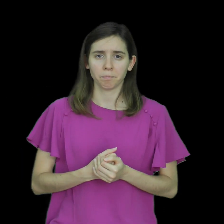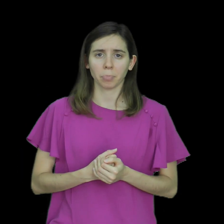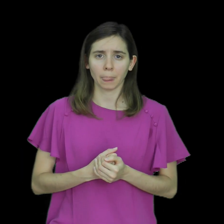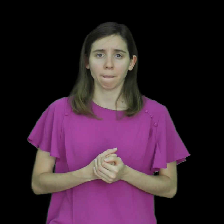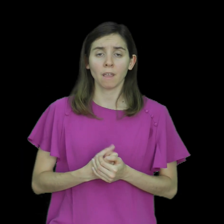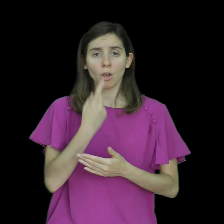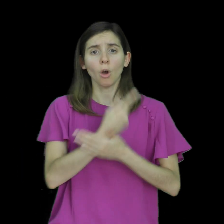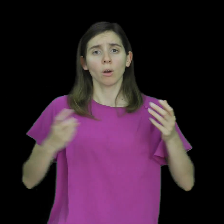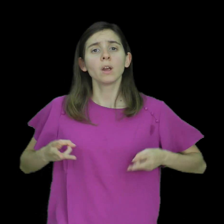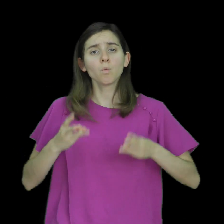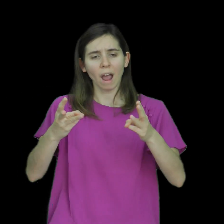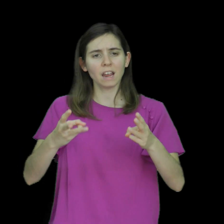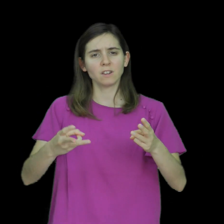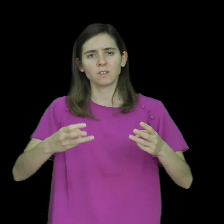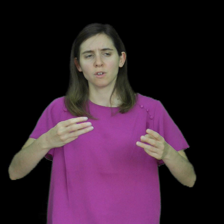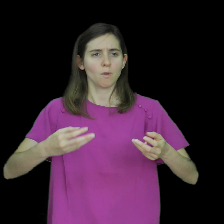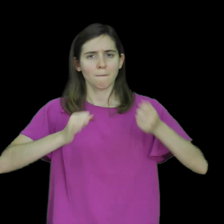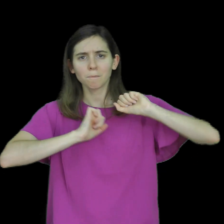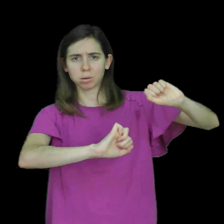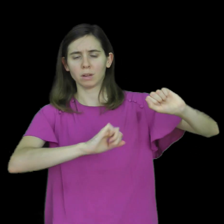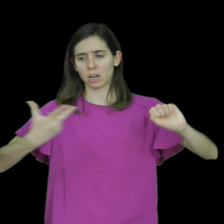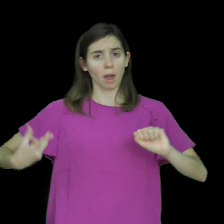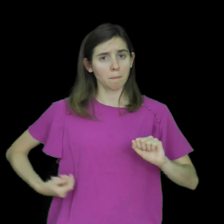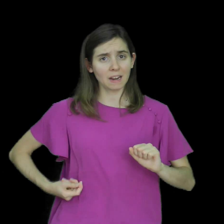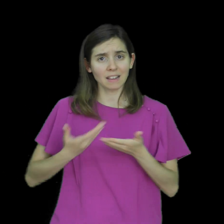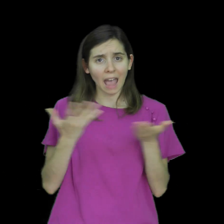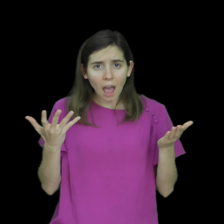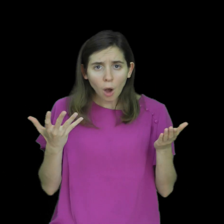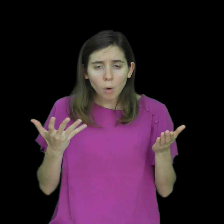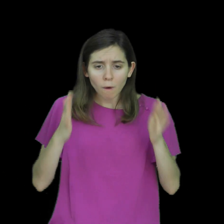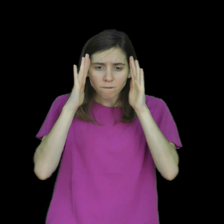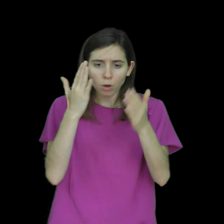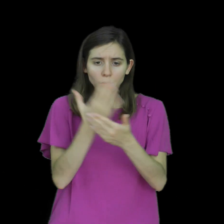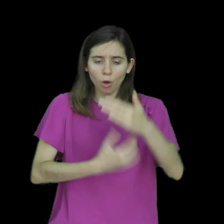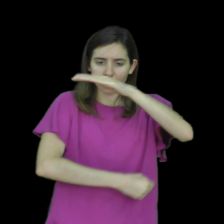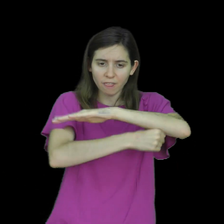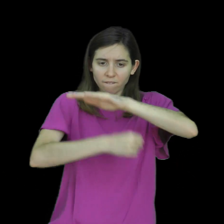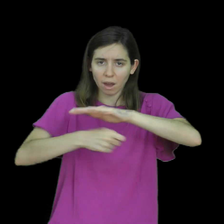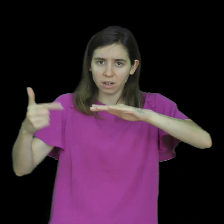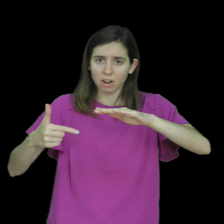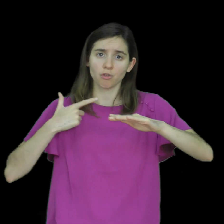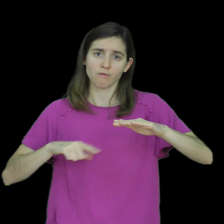The only way to fight diabetes is to address its underlying cause: insulin